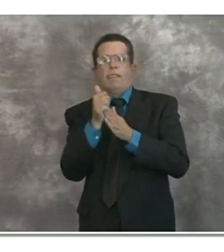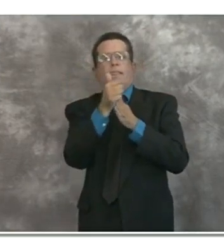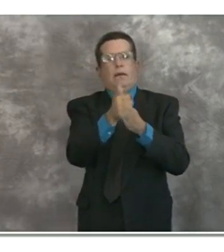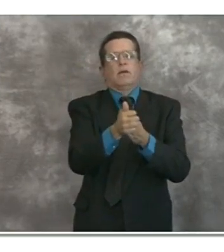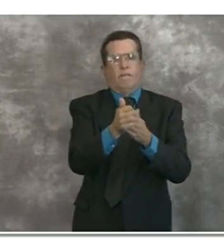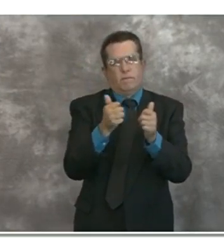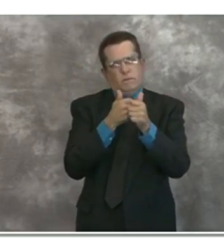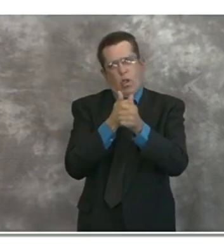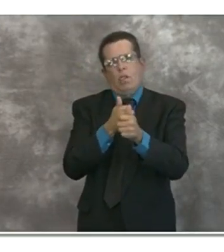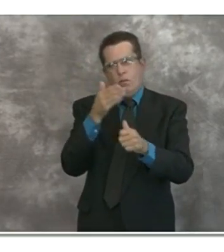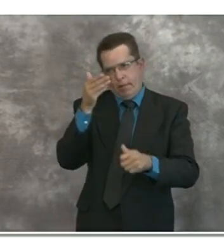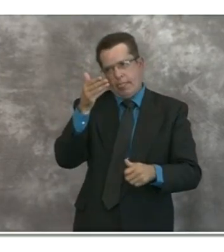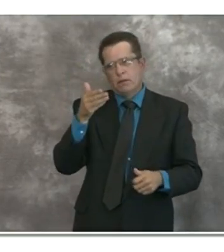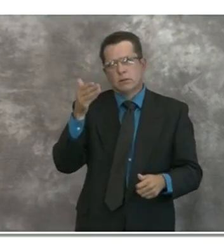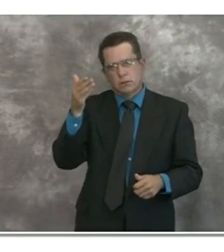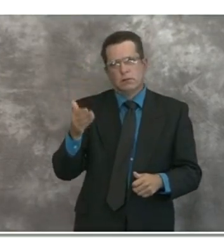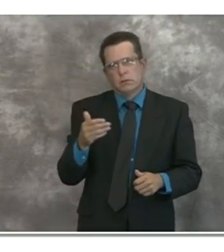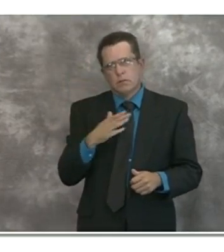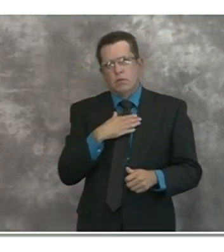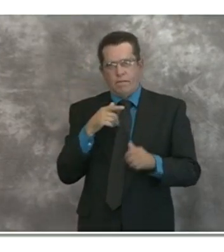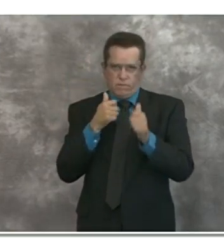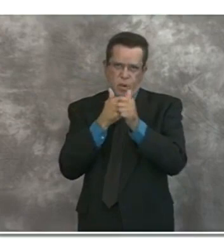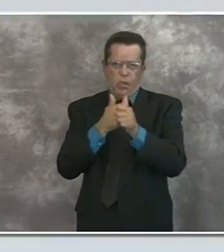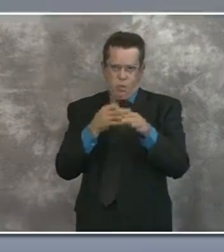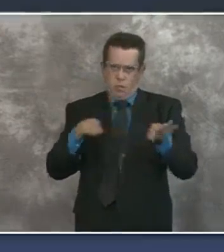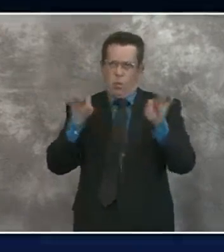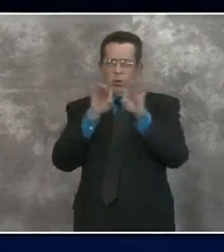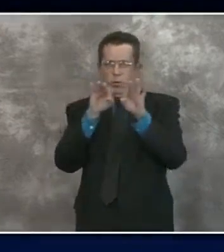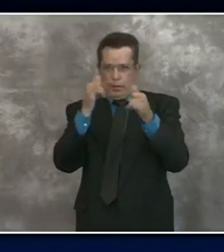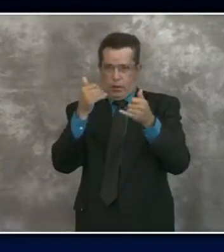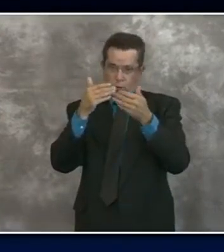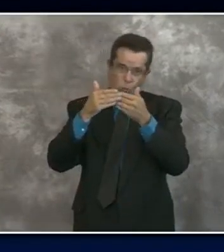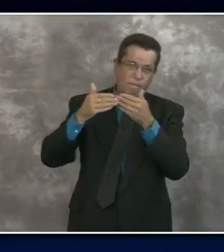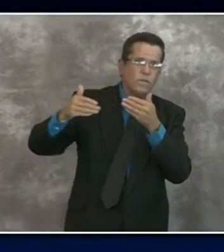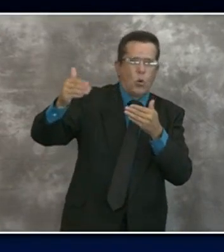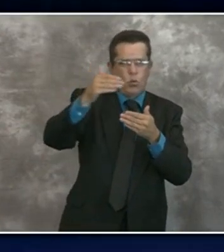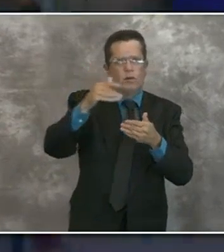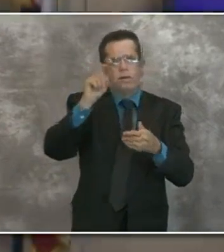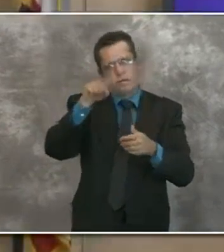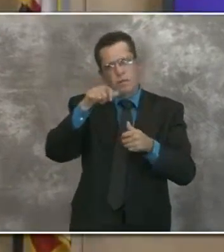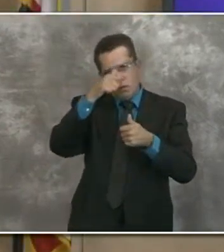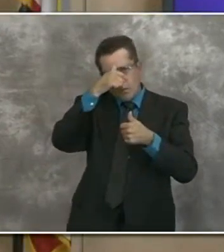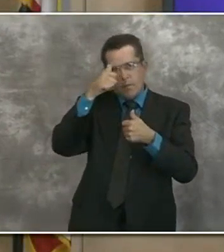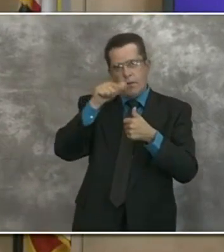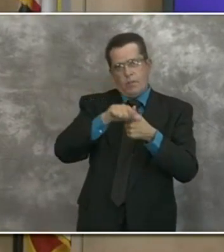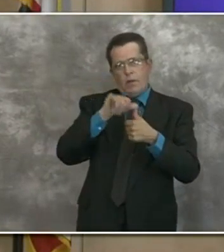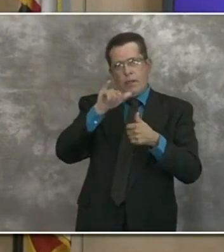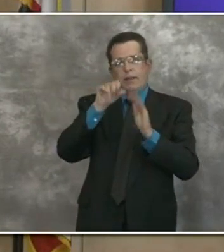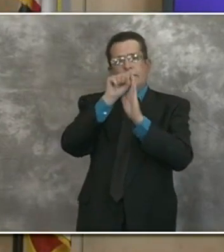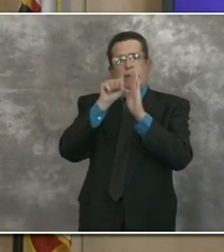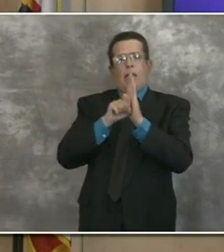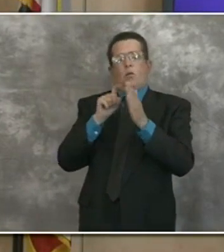GYMS IF YOU CLICK ON JIM'S AND YOU CAN SEE IN STEP 4. WHAT IT WHAT IT WHAT IT CLICKS TO BUT IT IT IS IMPORTANT IS AS WE